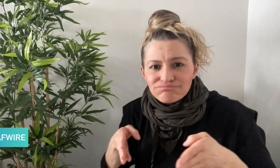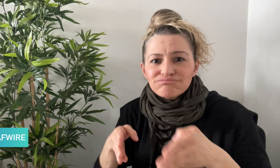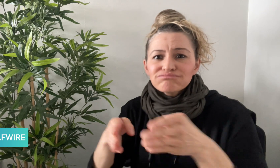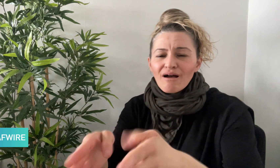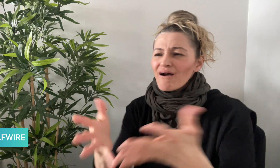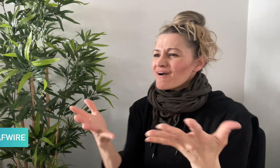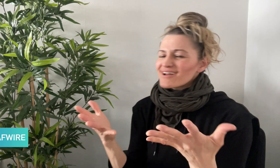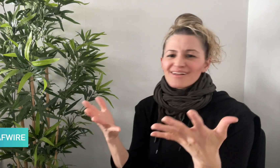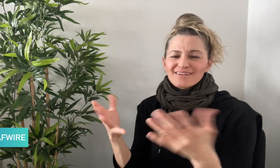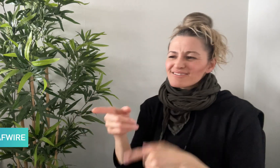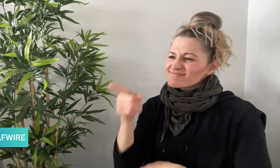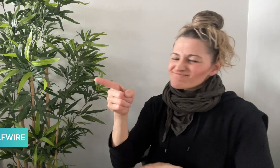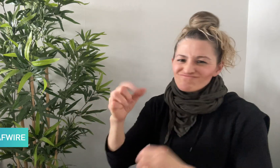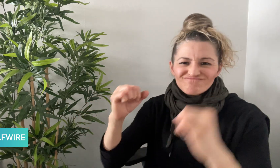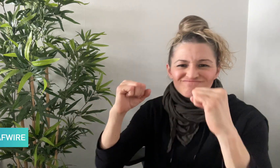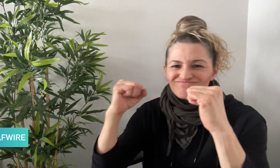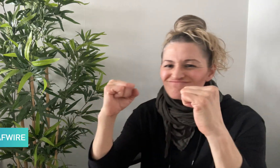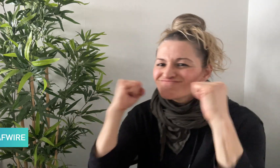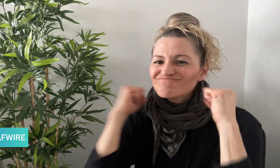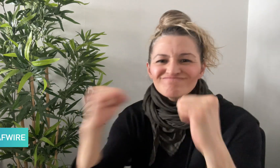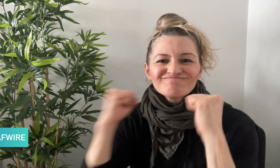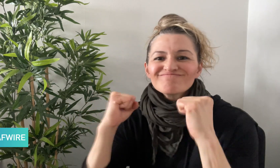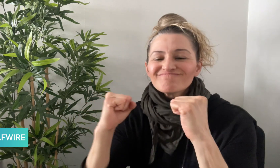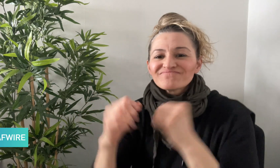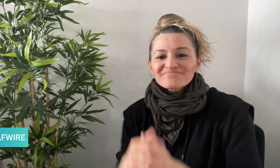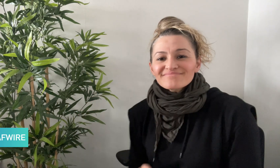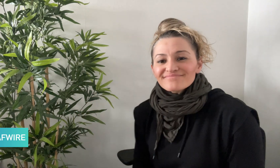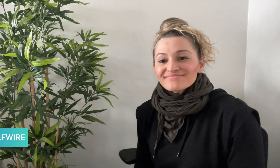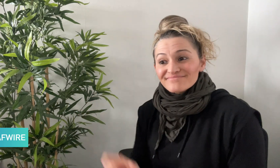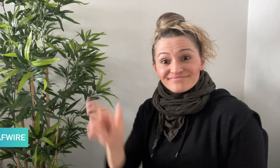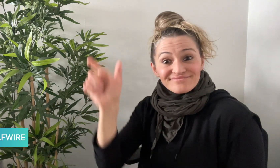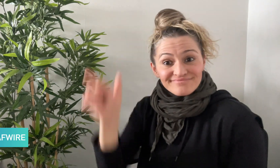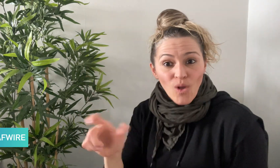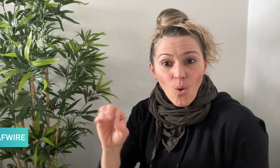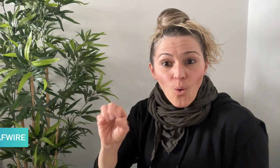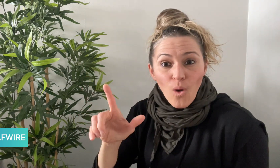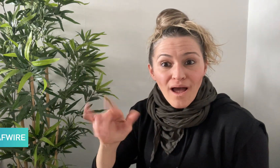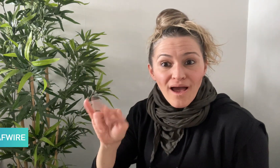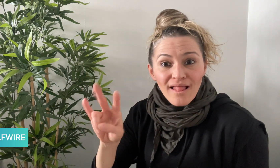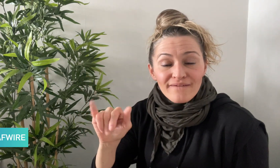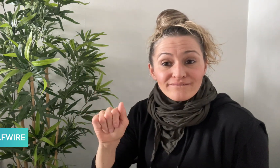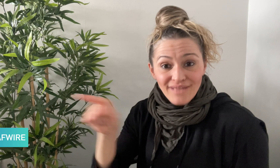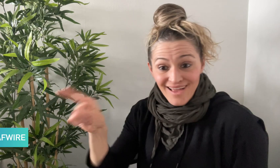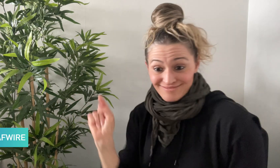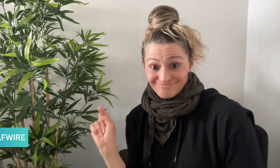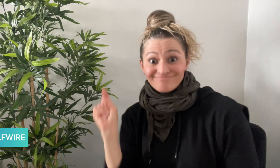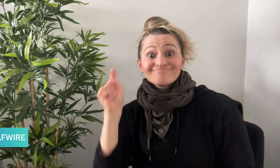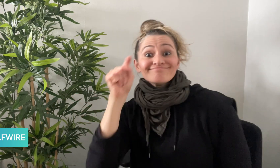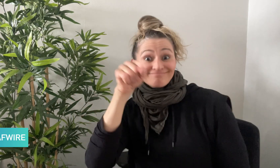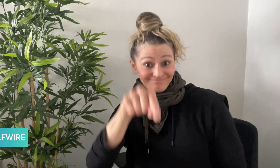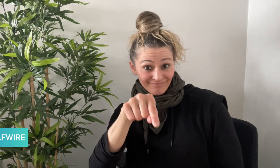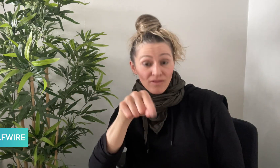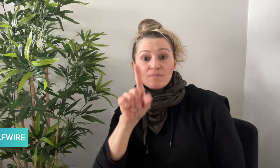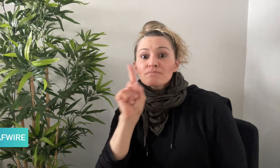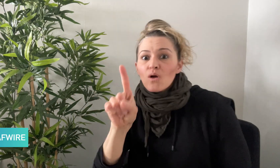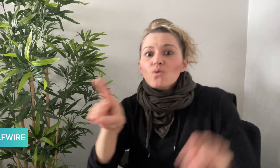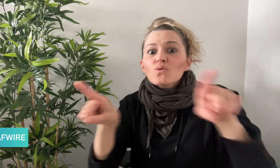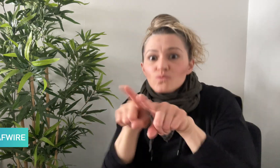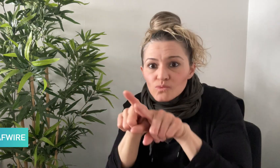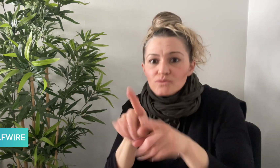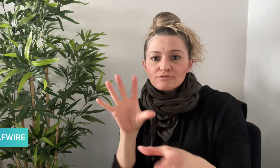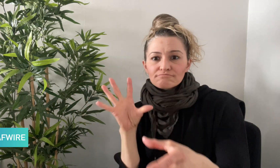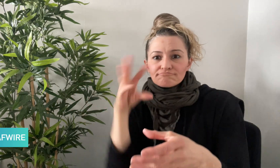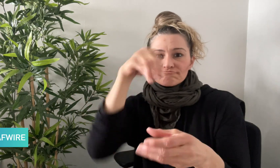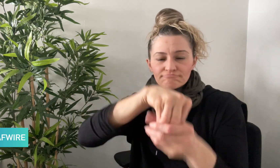an ASL interpreter with you on the red carpet!